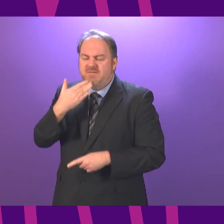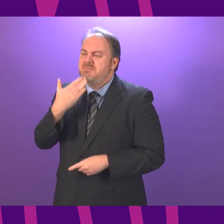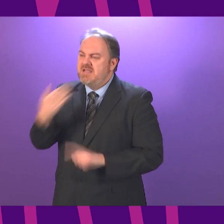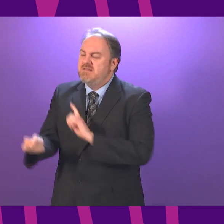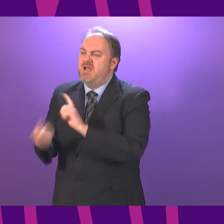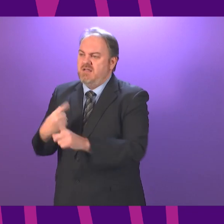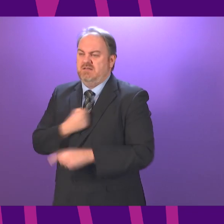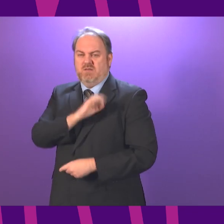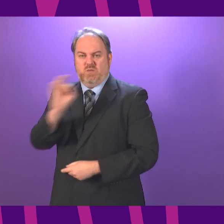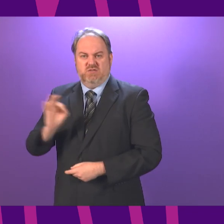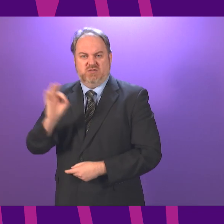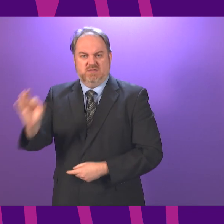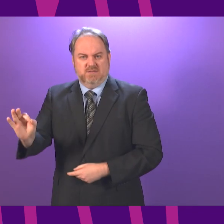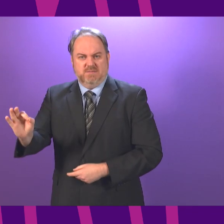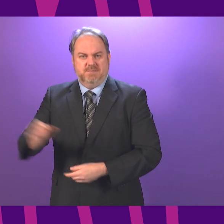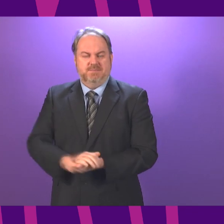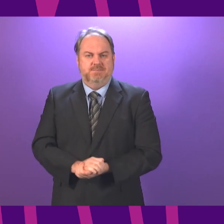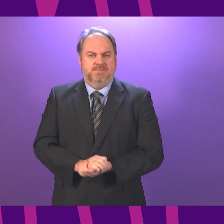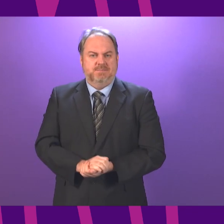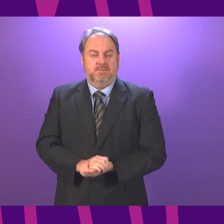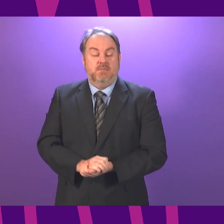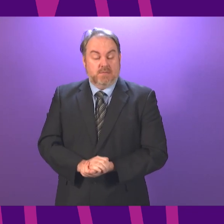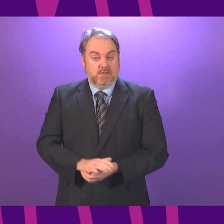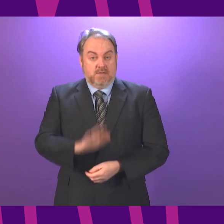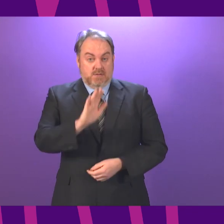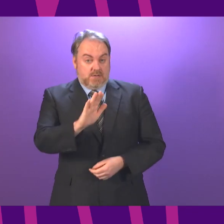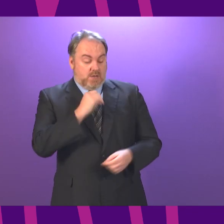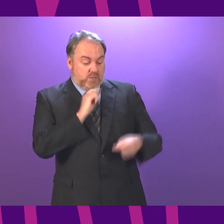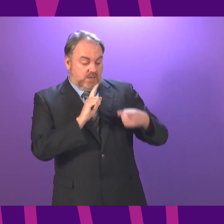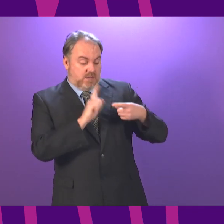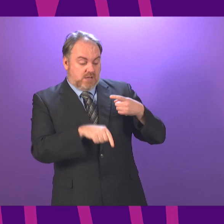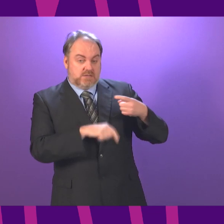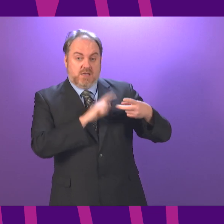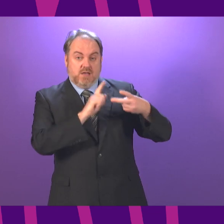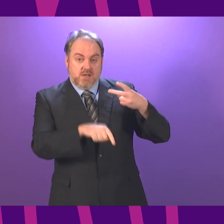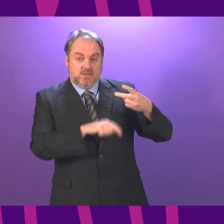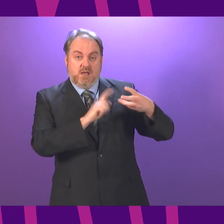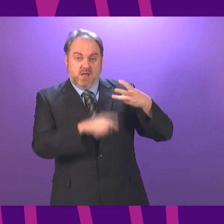The First Minister (Nicola Sturgeon): I will take each of those points in turn, because they are all important.